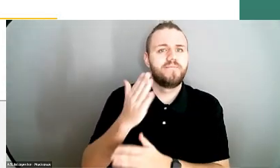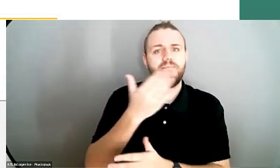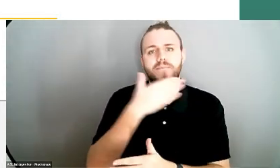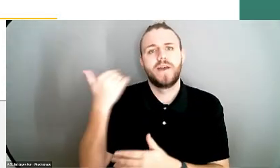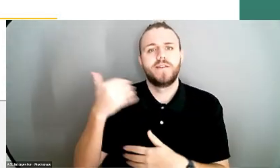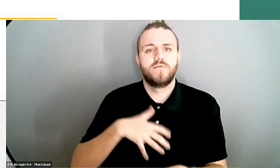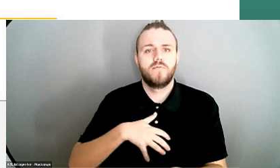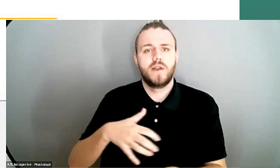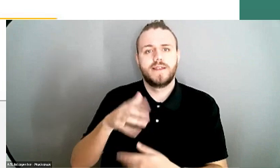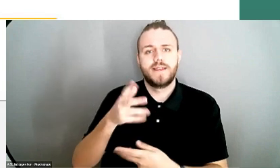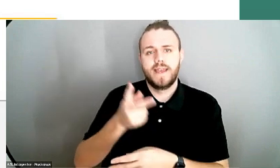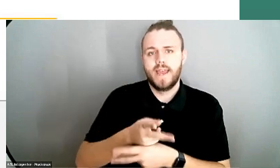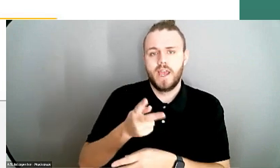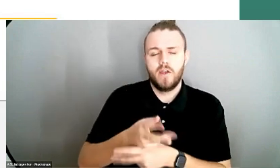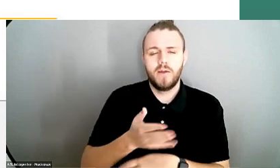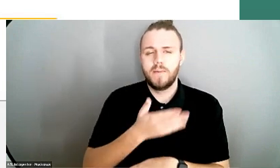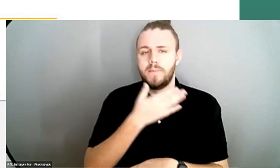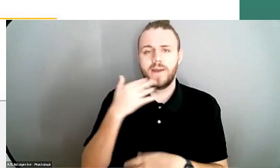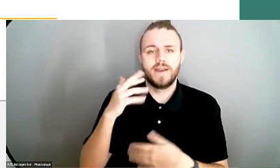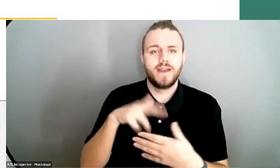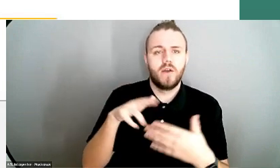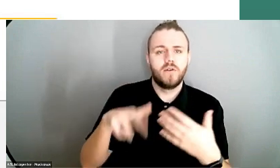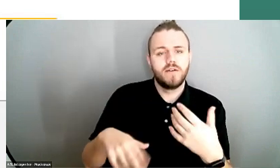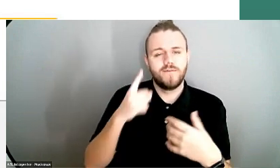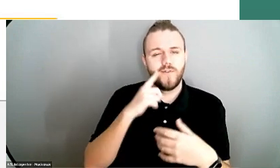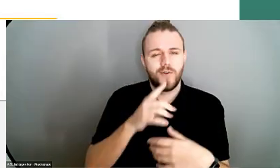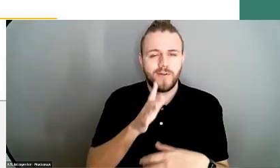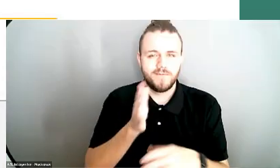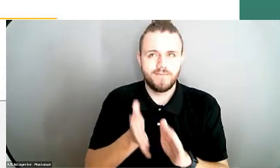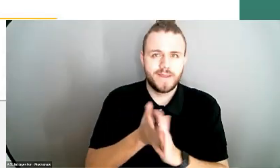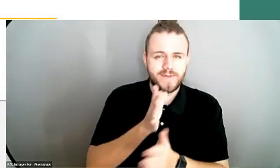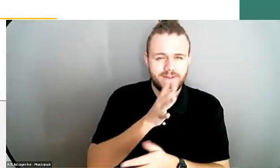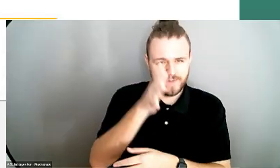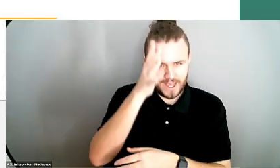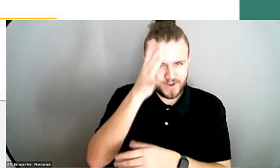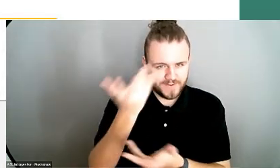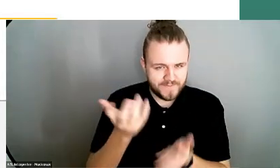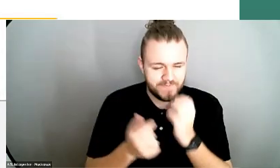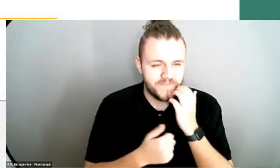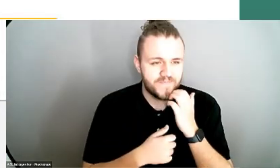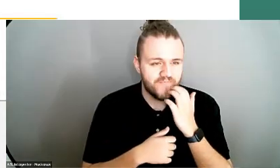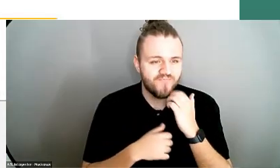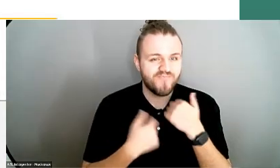and the best outcome for parenthood. So I think because women